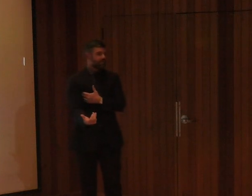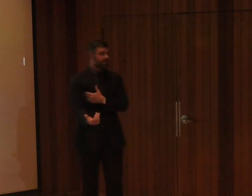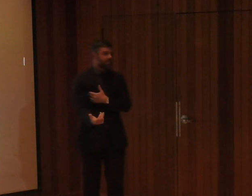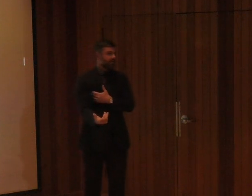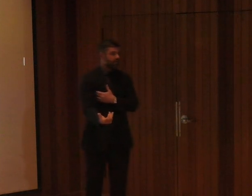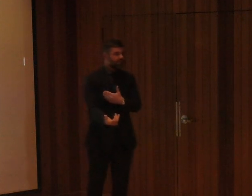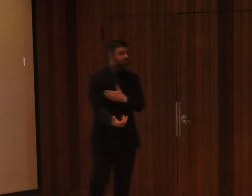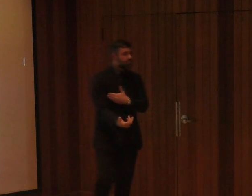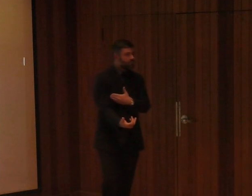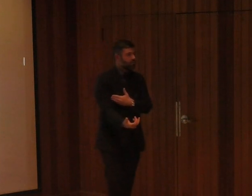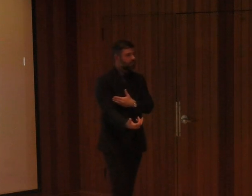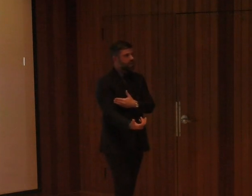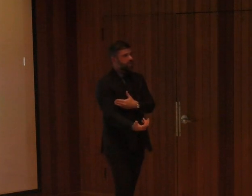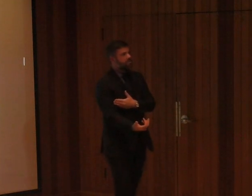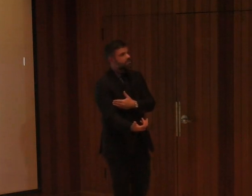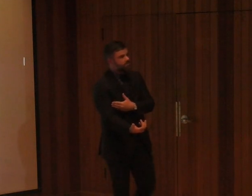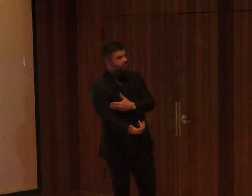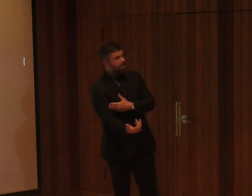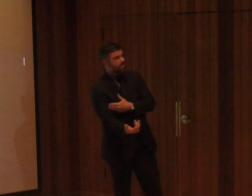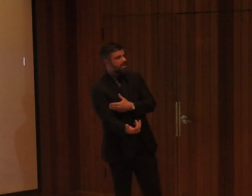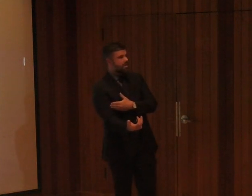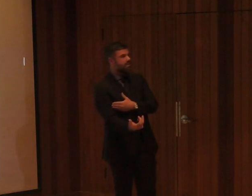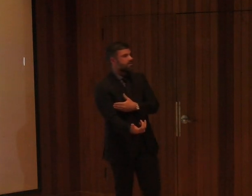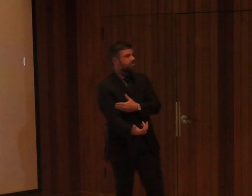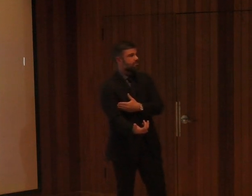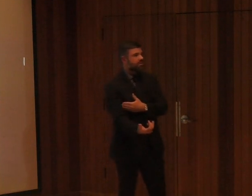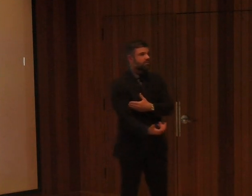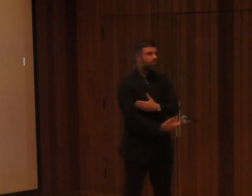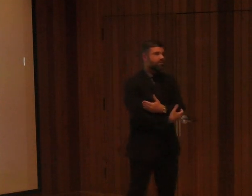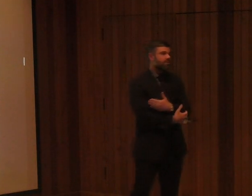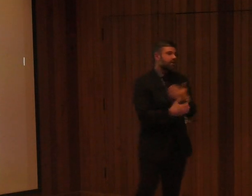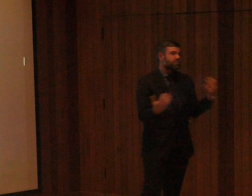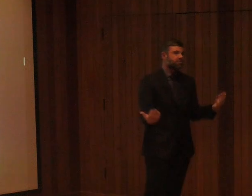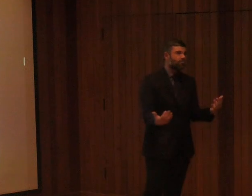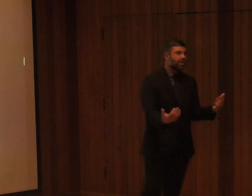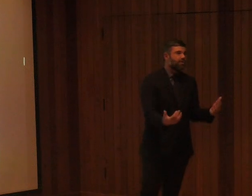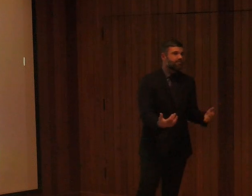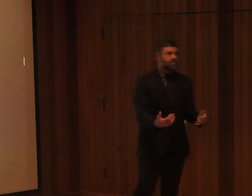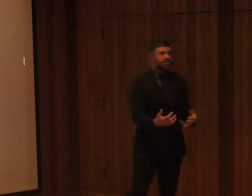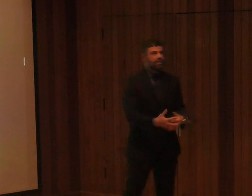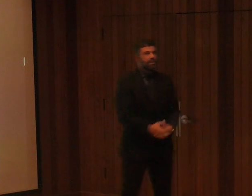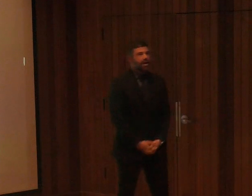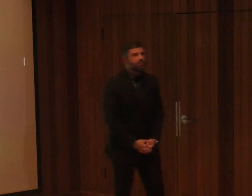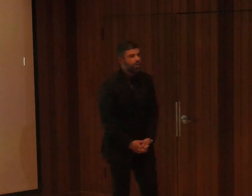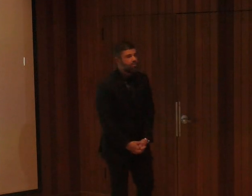this visceral, physical trauma at the end of the story. So, whether or not she's aware of it, I don't know.